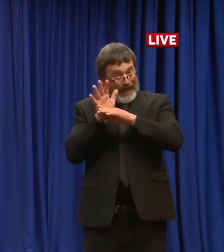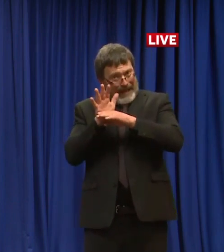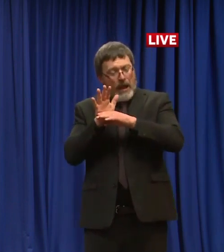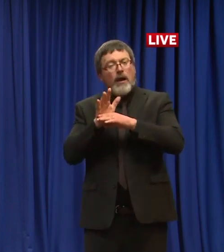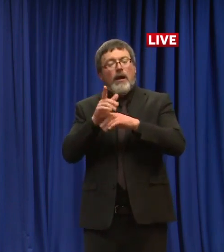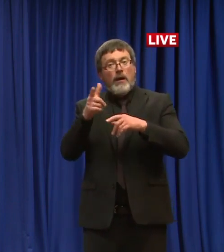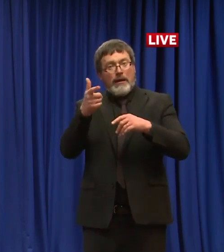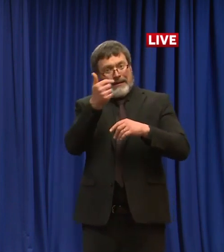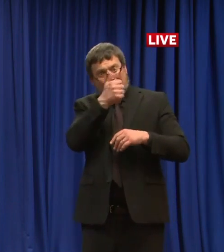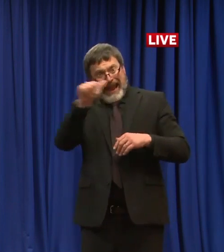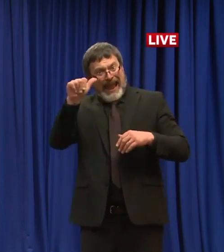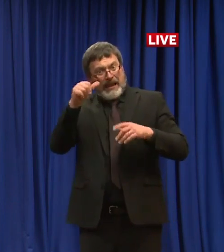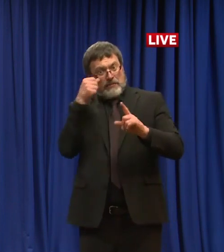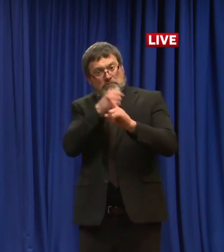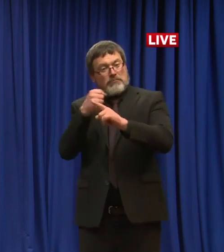WE DO HAVE A NUMBER.